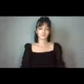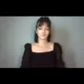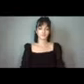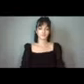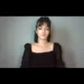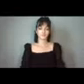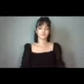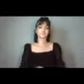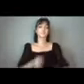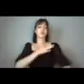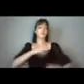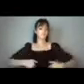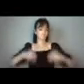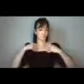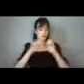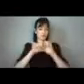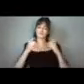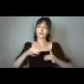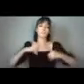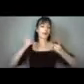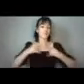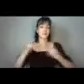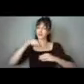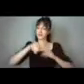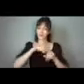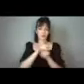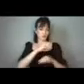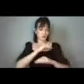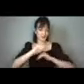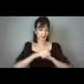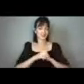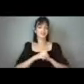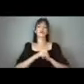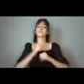Good morning everyone, delighted to be here with you today, and it's my pleasure to speak at the